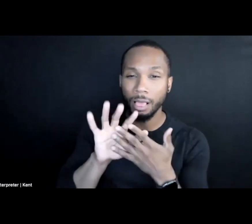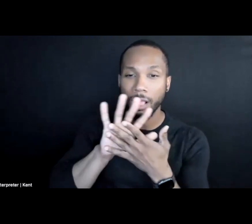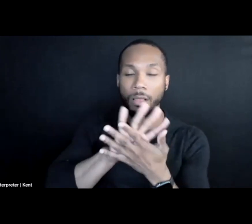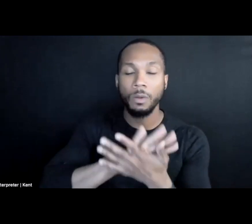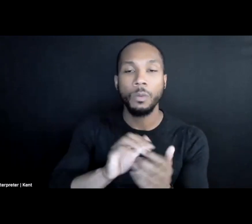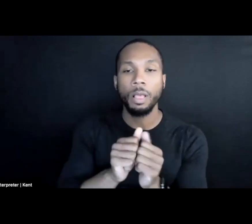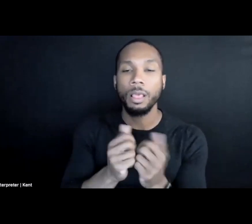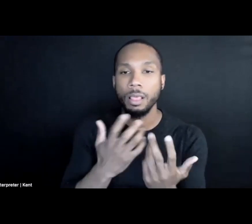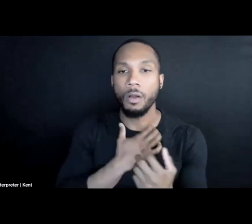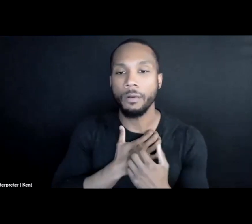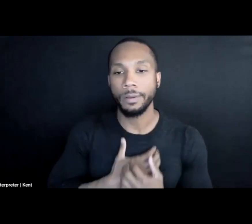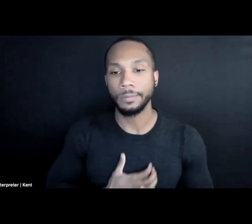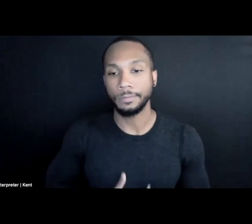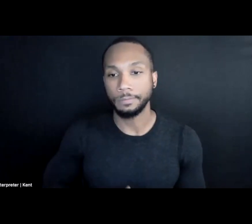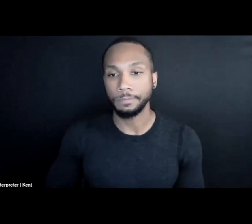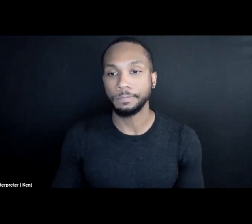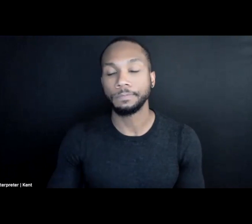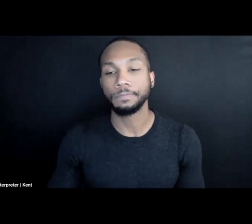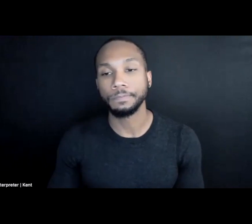Saudade II o Migrar